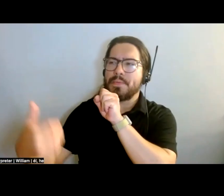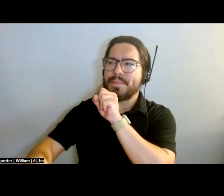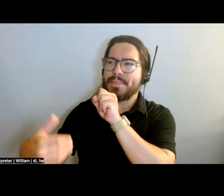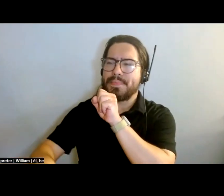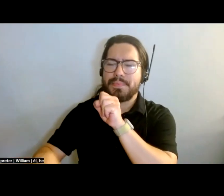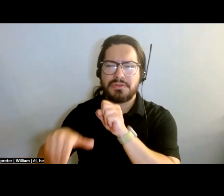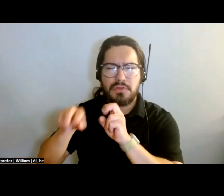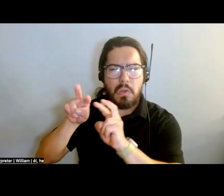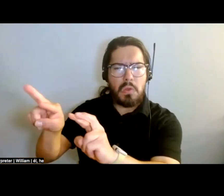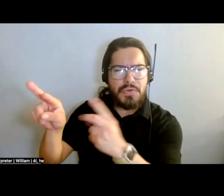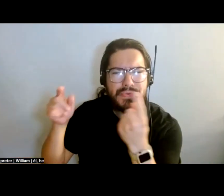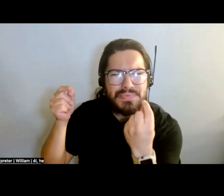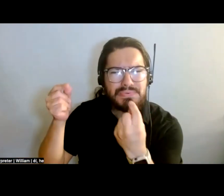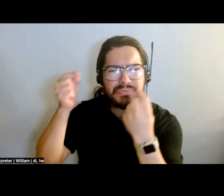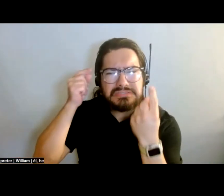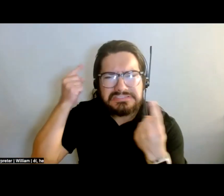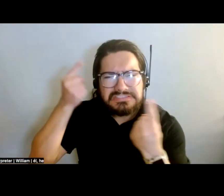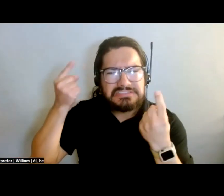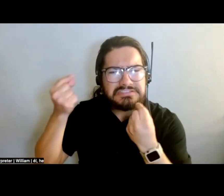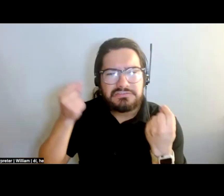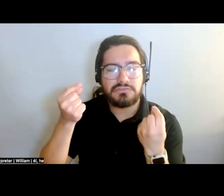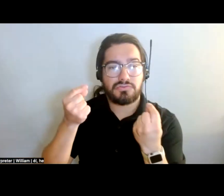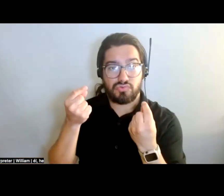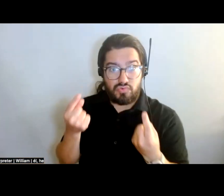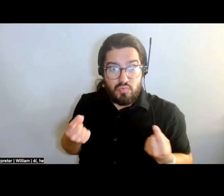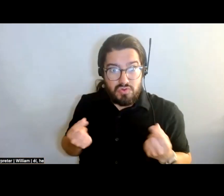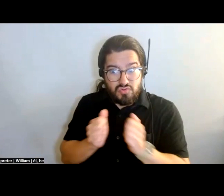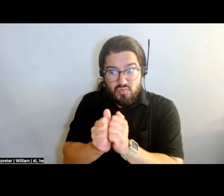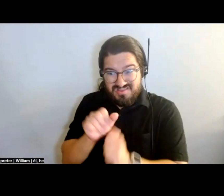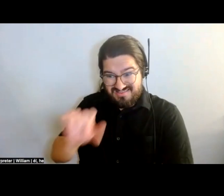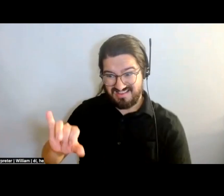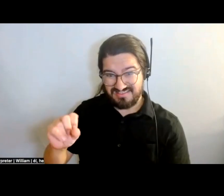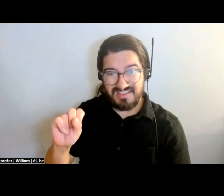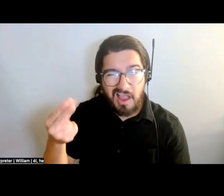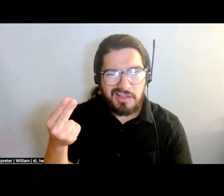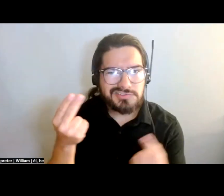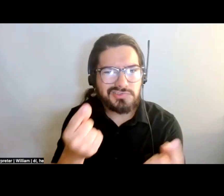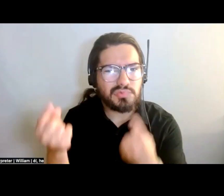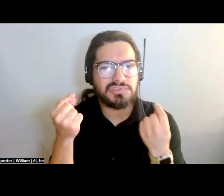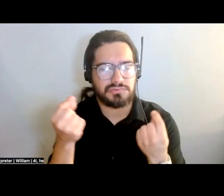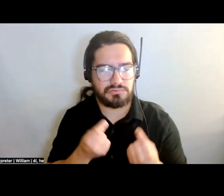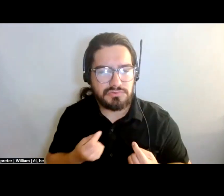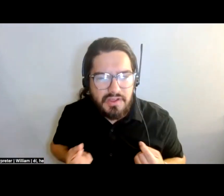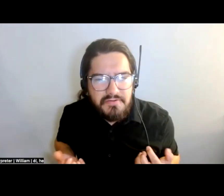And what will we do with all this ash? The fire consumes foreign ruses